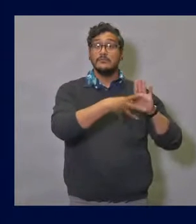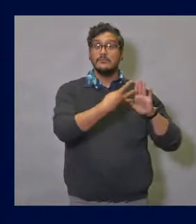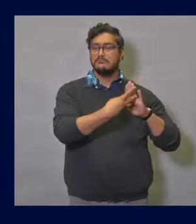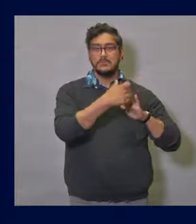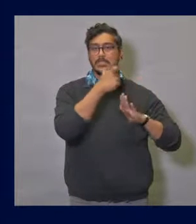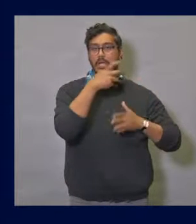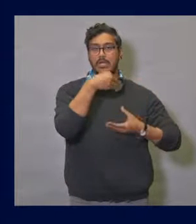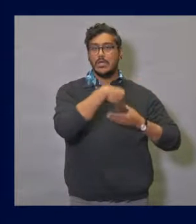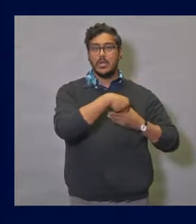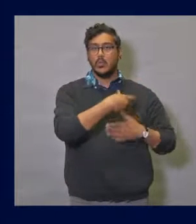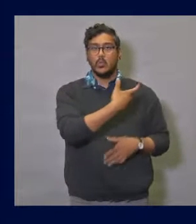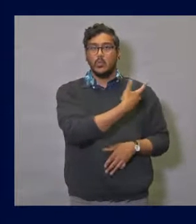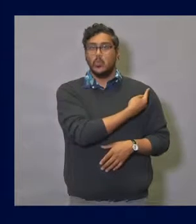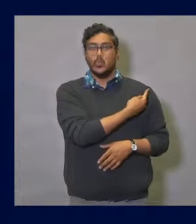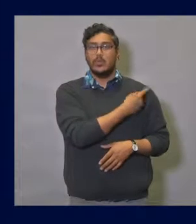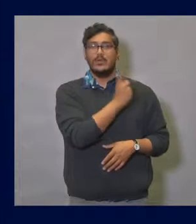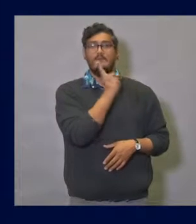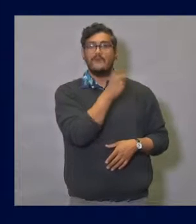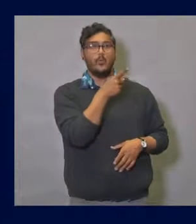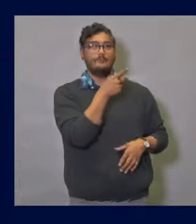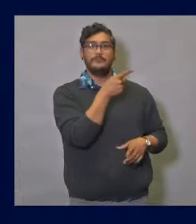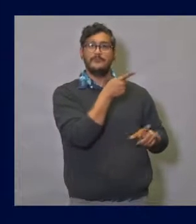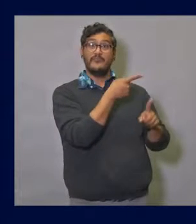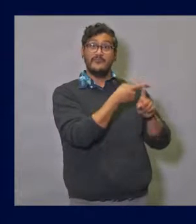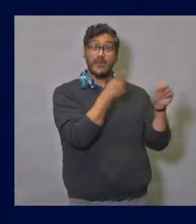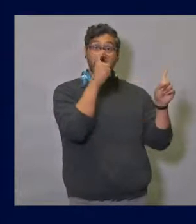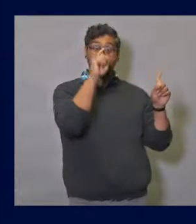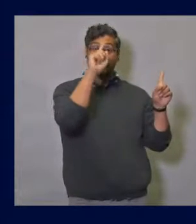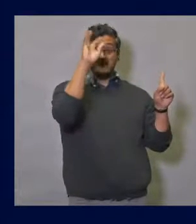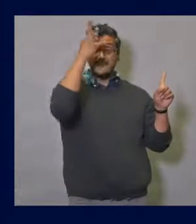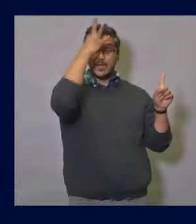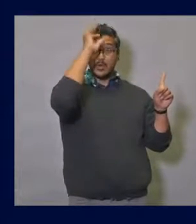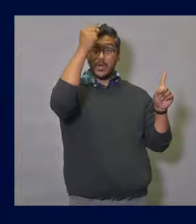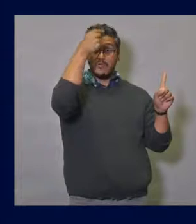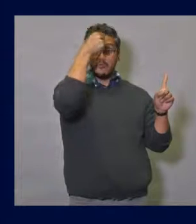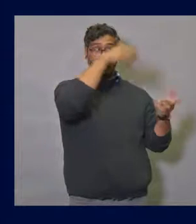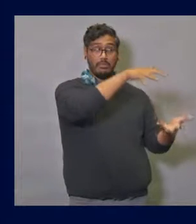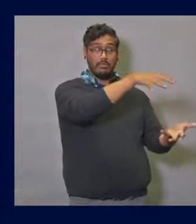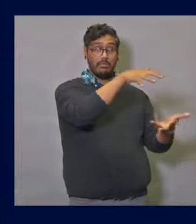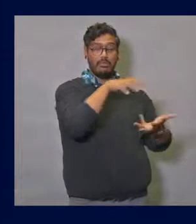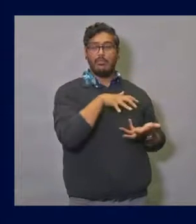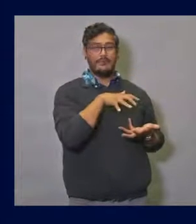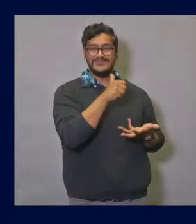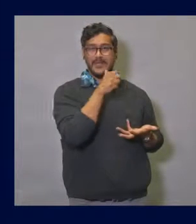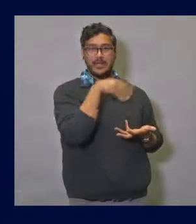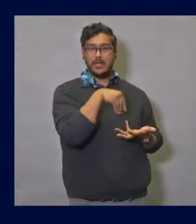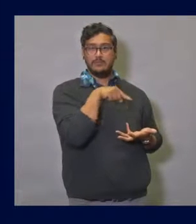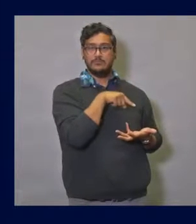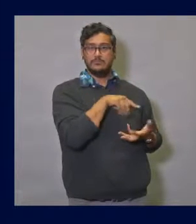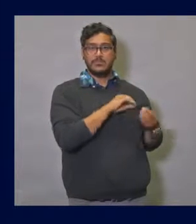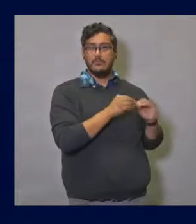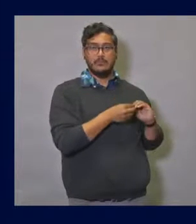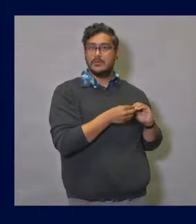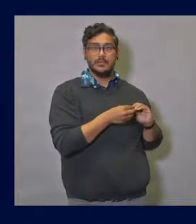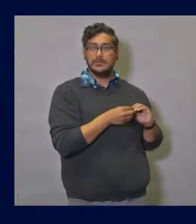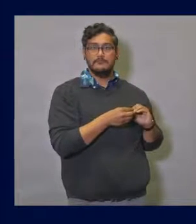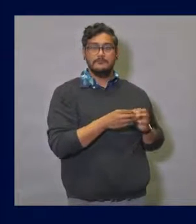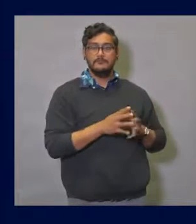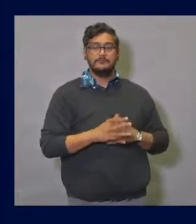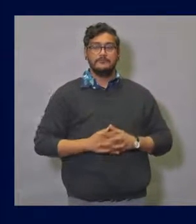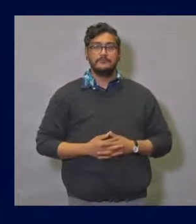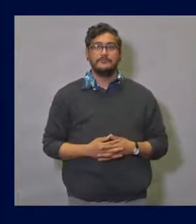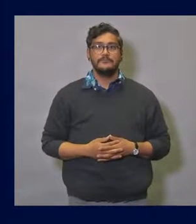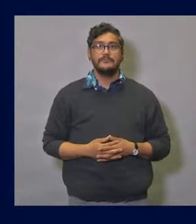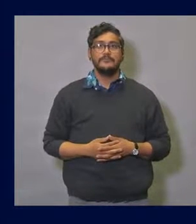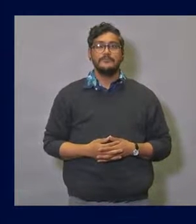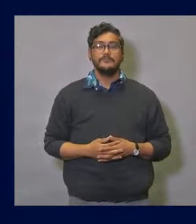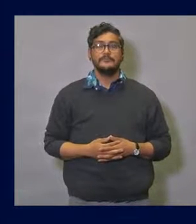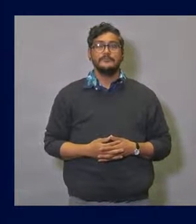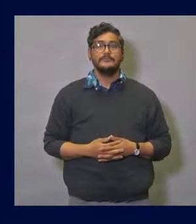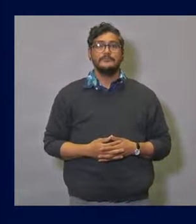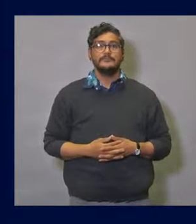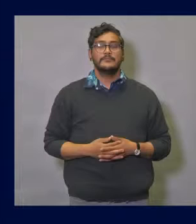2000 779,000 DOSIS TOTALES